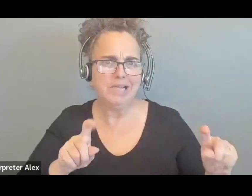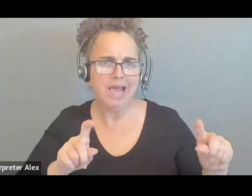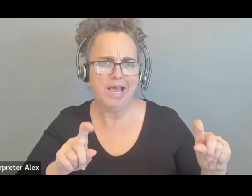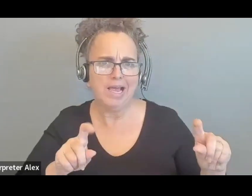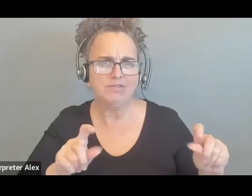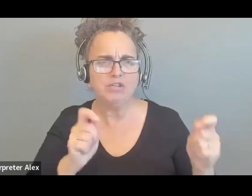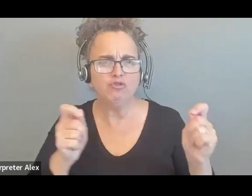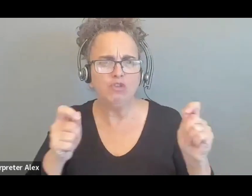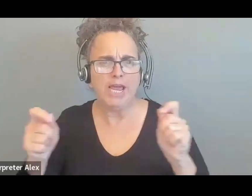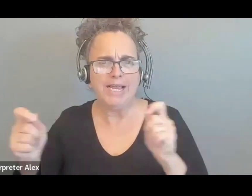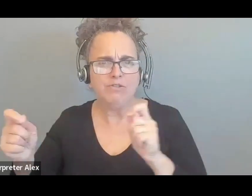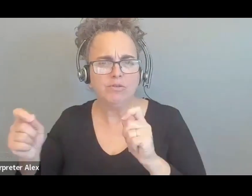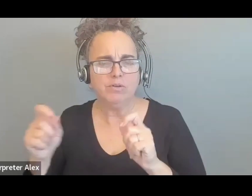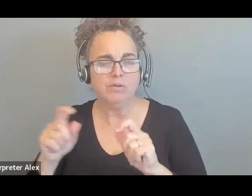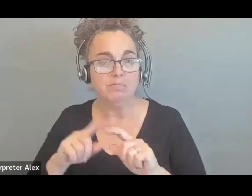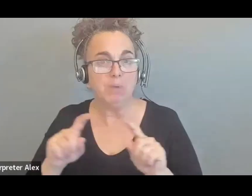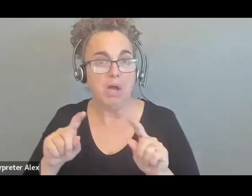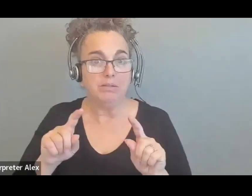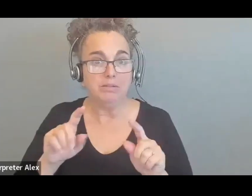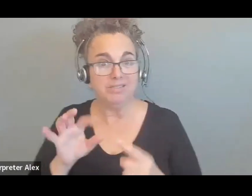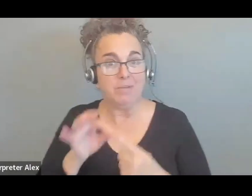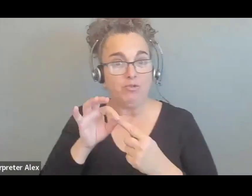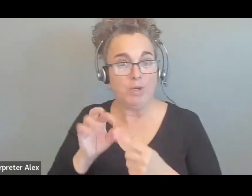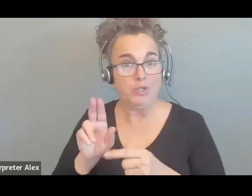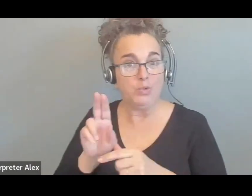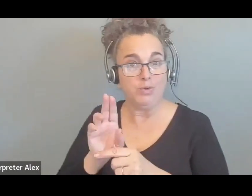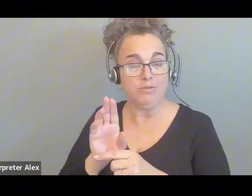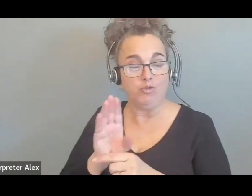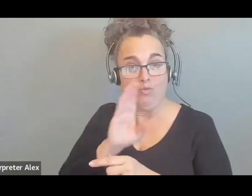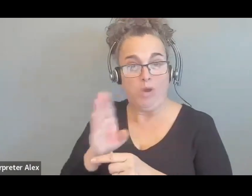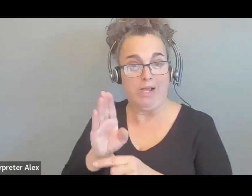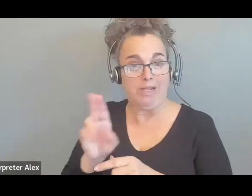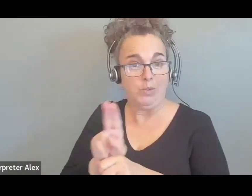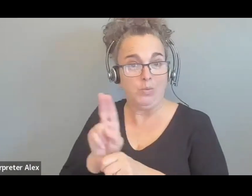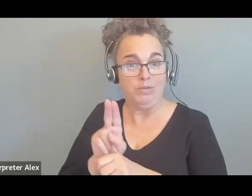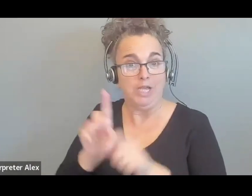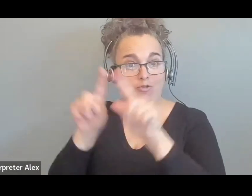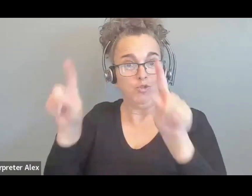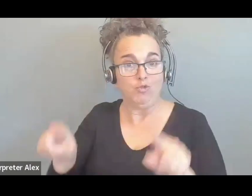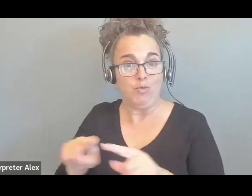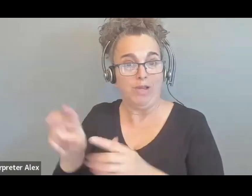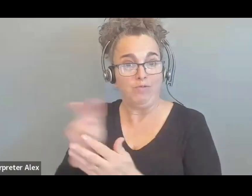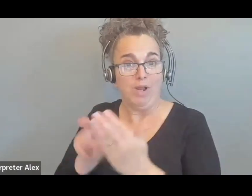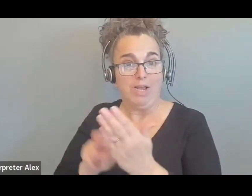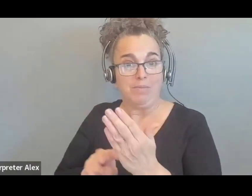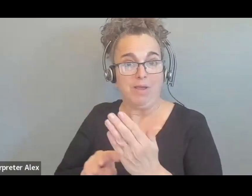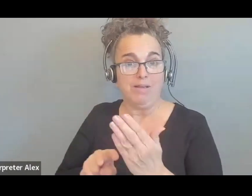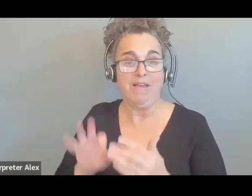if you are working with screen reader users because you, with Figma historically, there wasn't screen